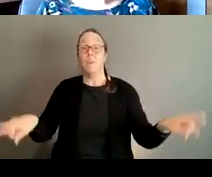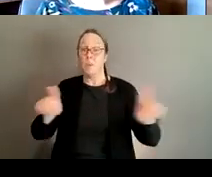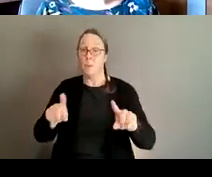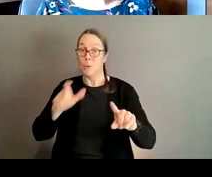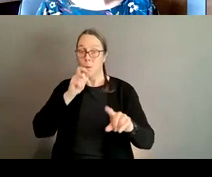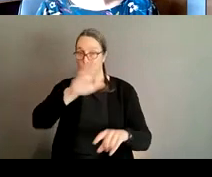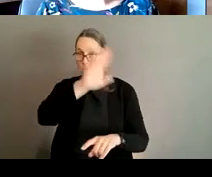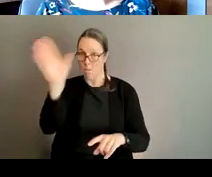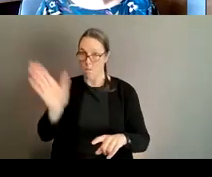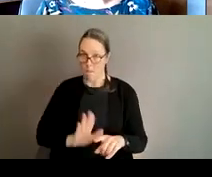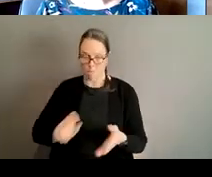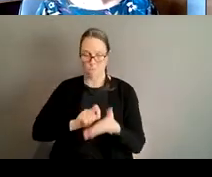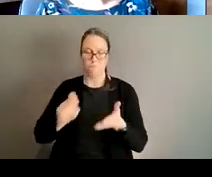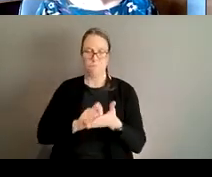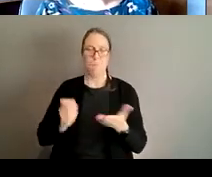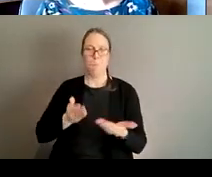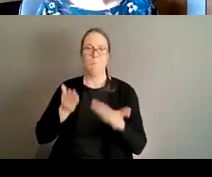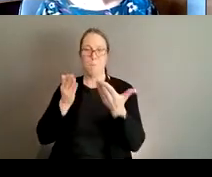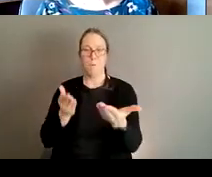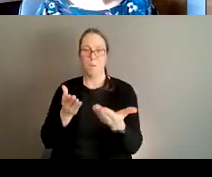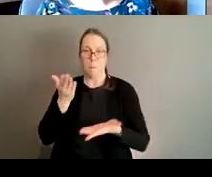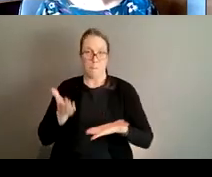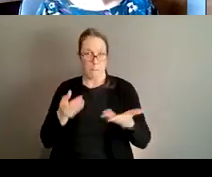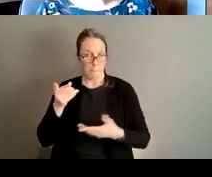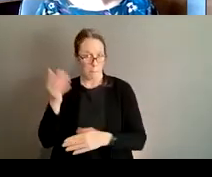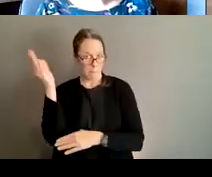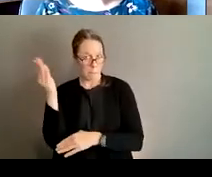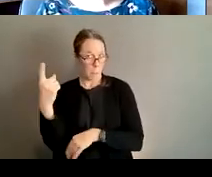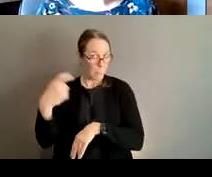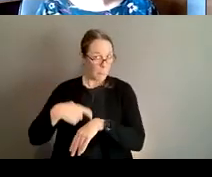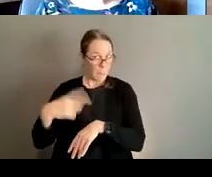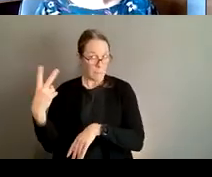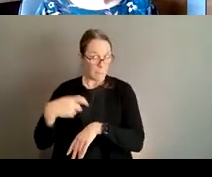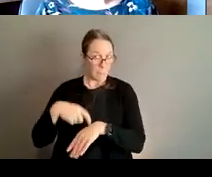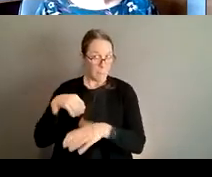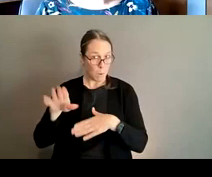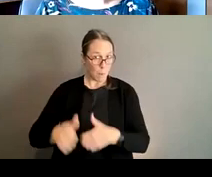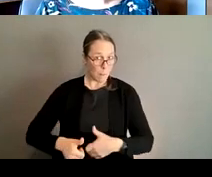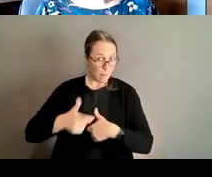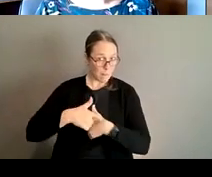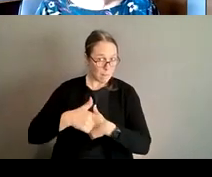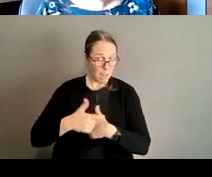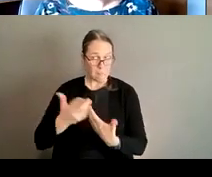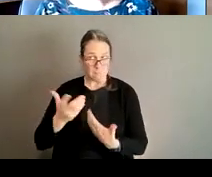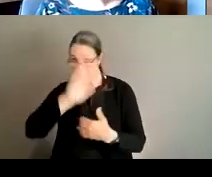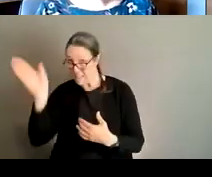done a proposal, who maybe presented once in your life or never, who never have to write